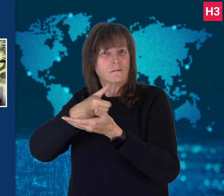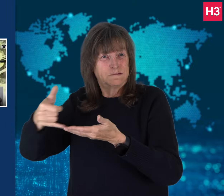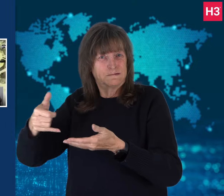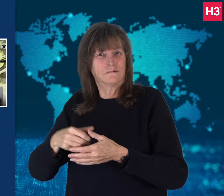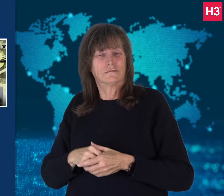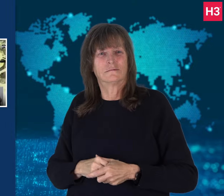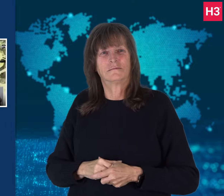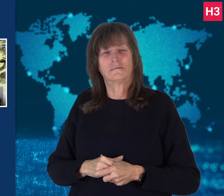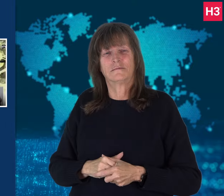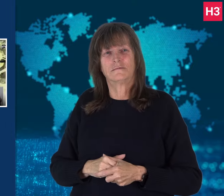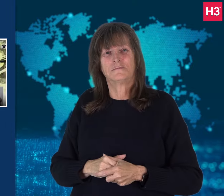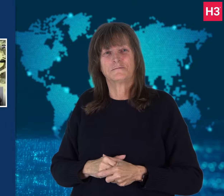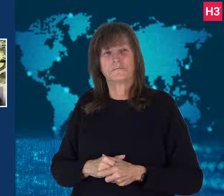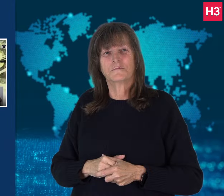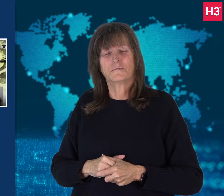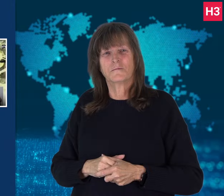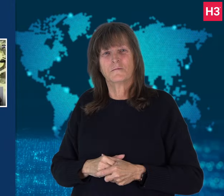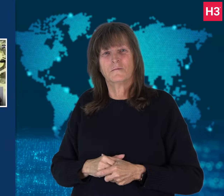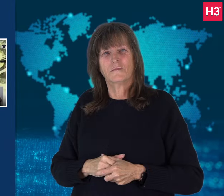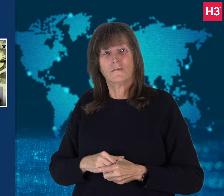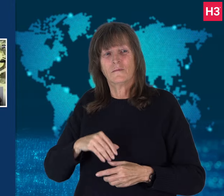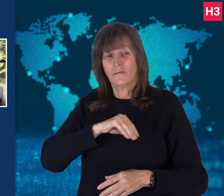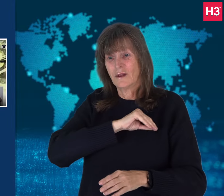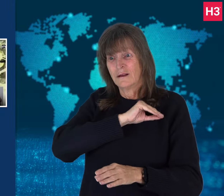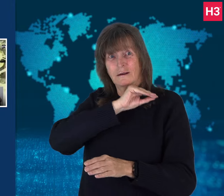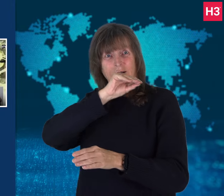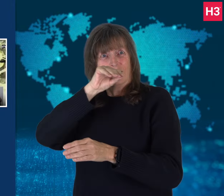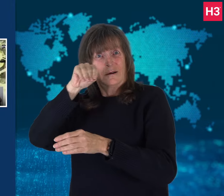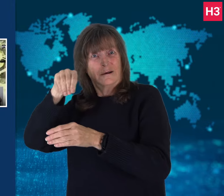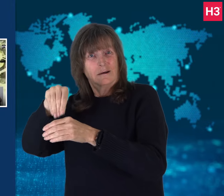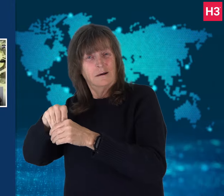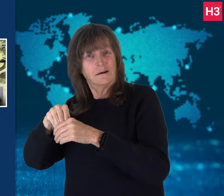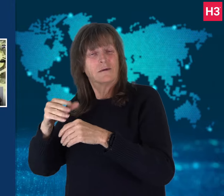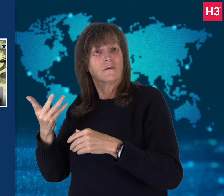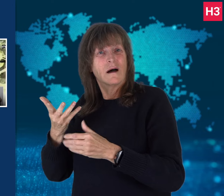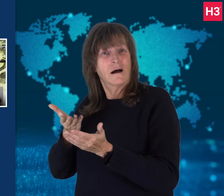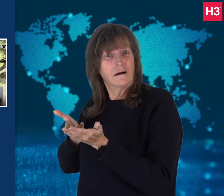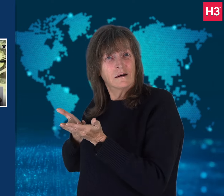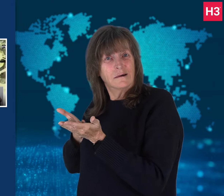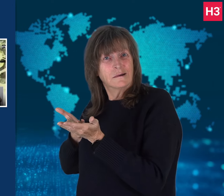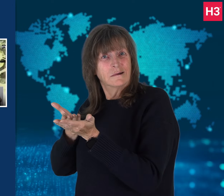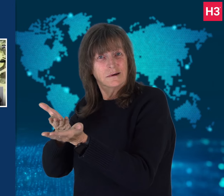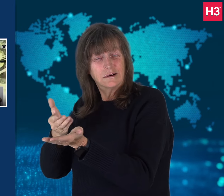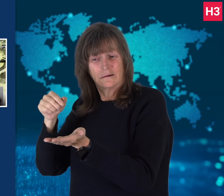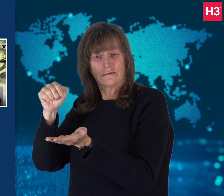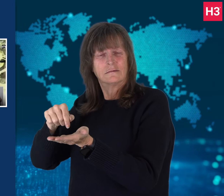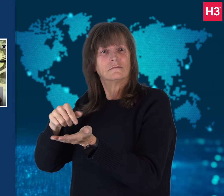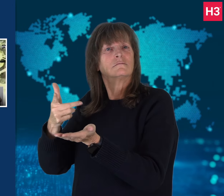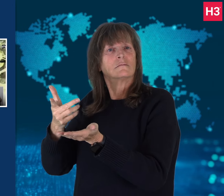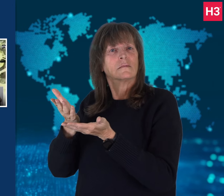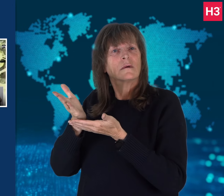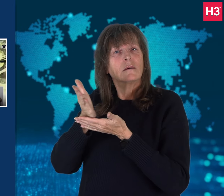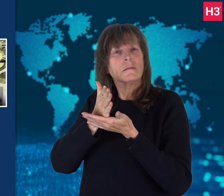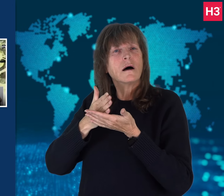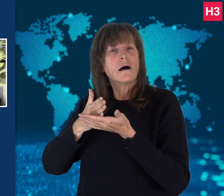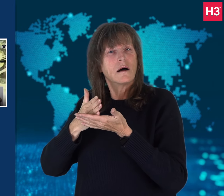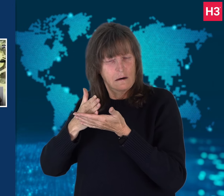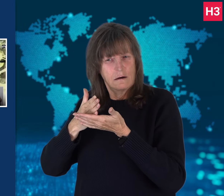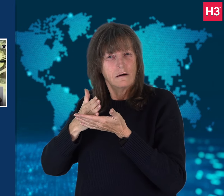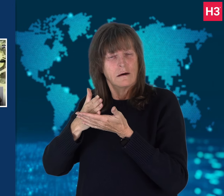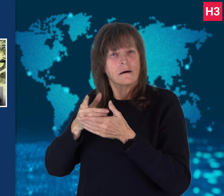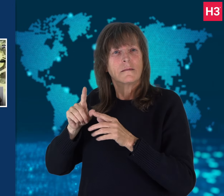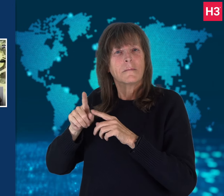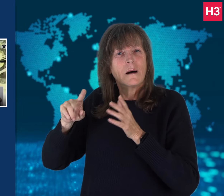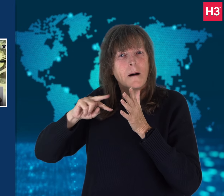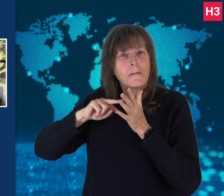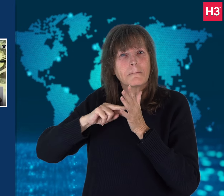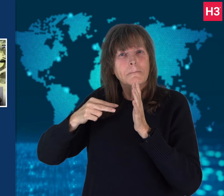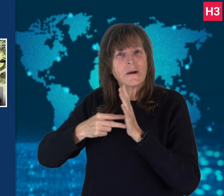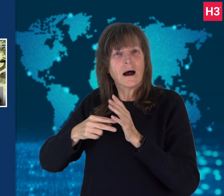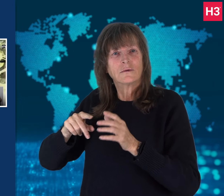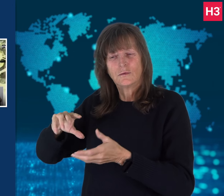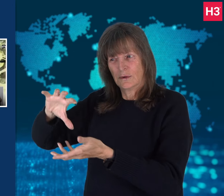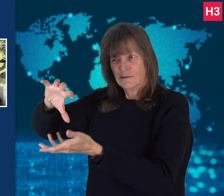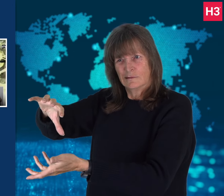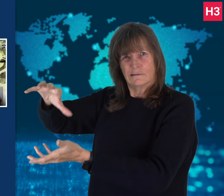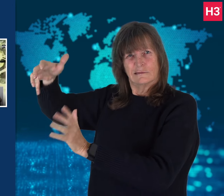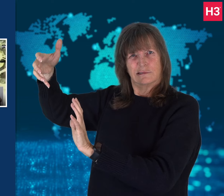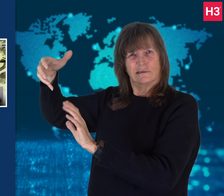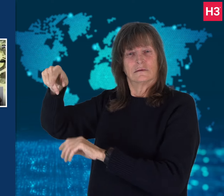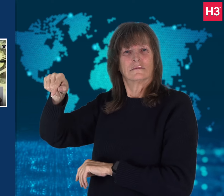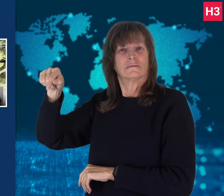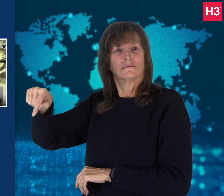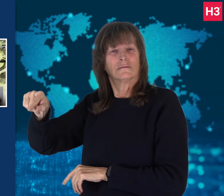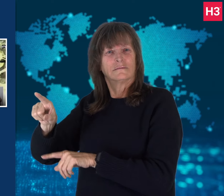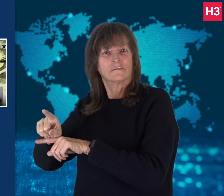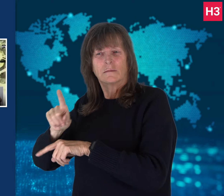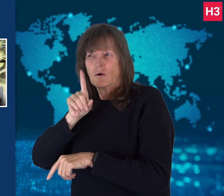believed to be carrying drugs. Adding the carrier is part of a plan